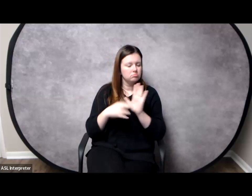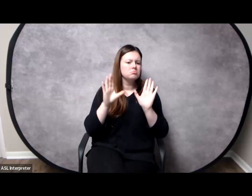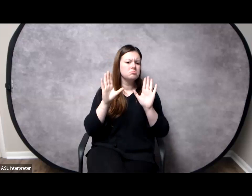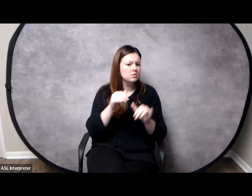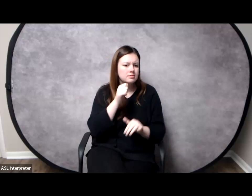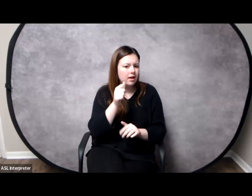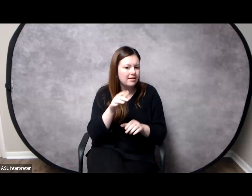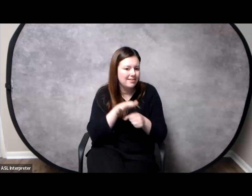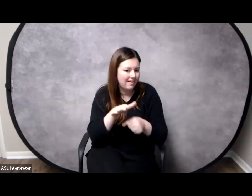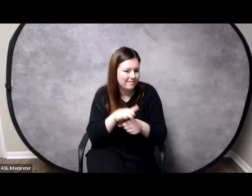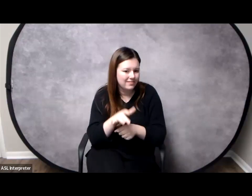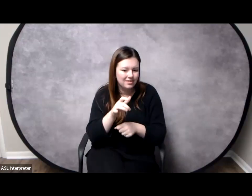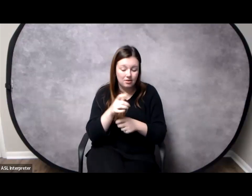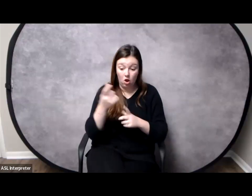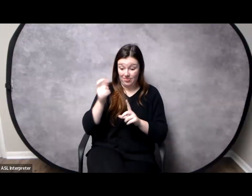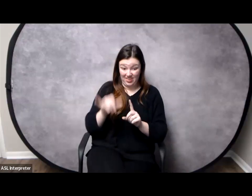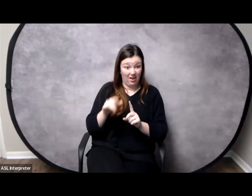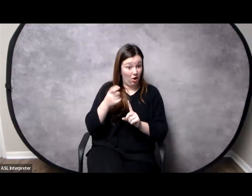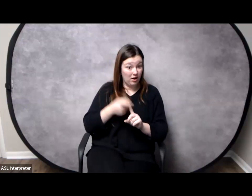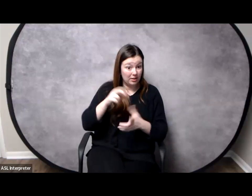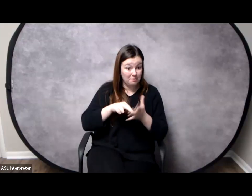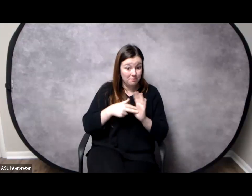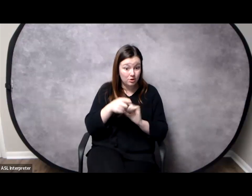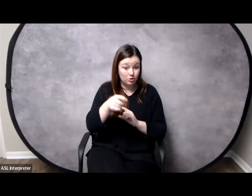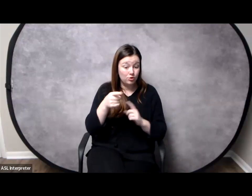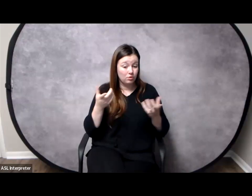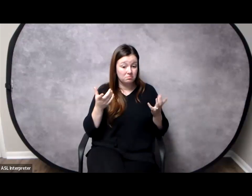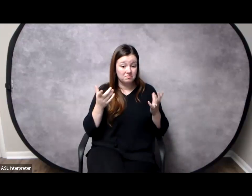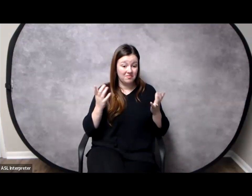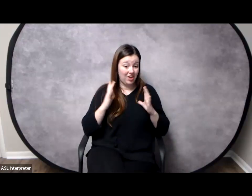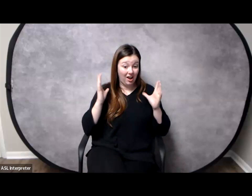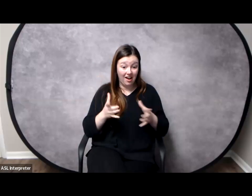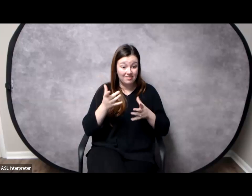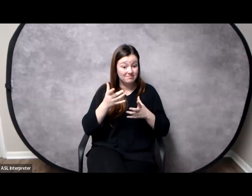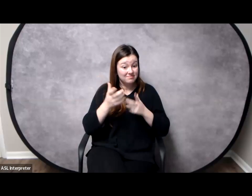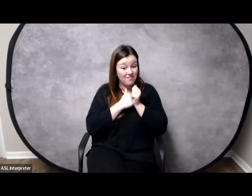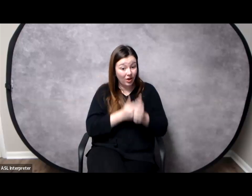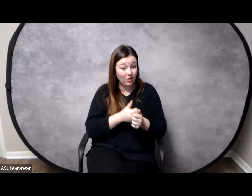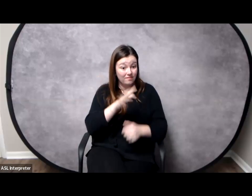That doesn't automatically mean that you're free and clear under the Section 504 proposed rule.